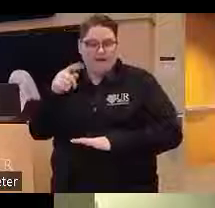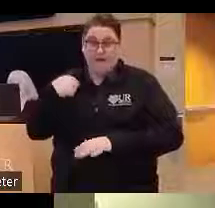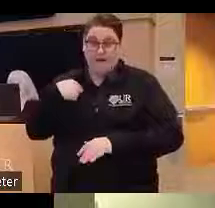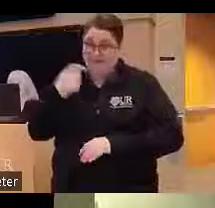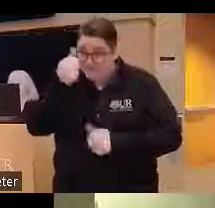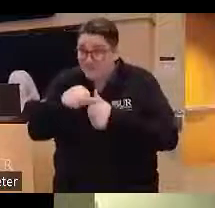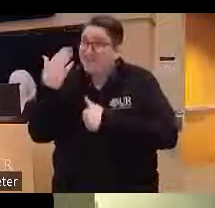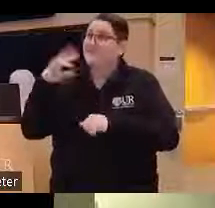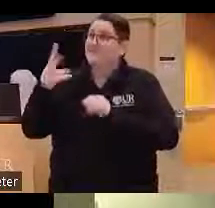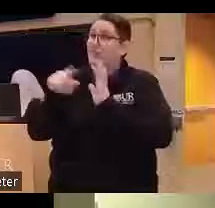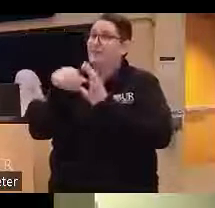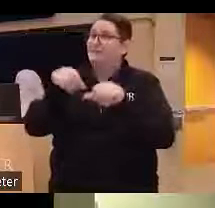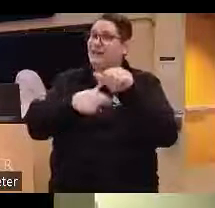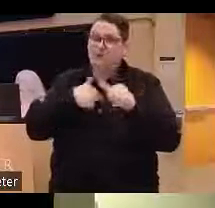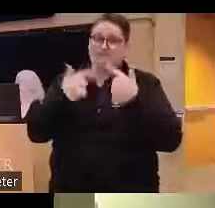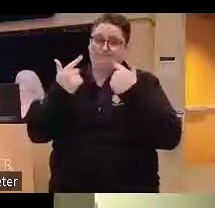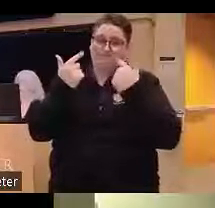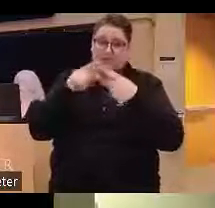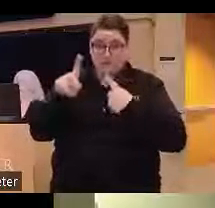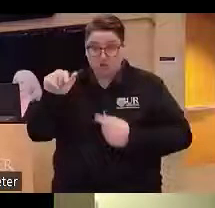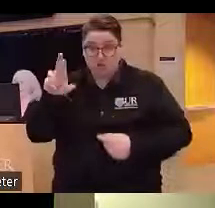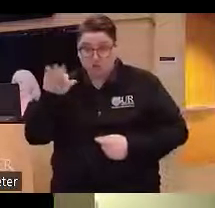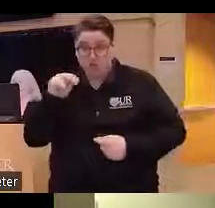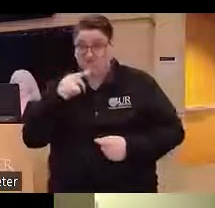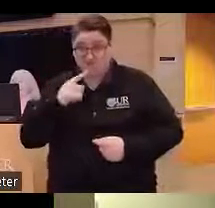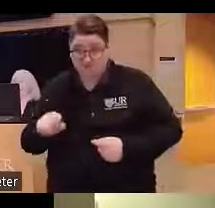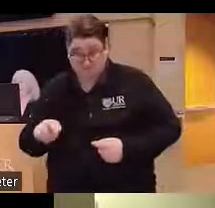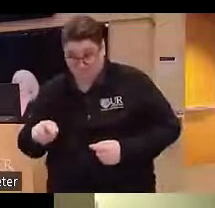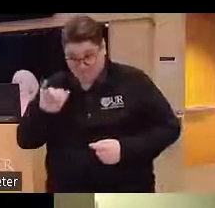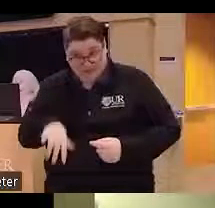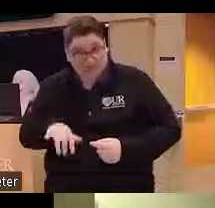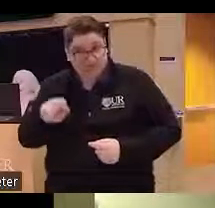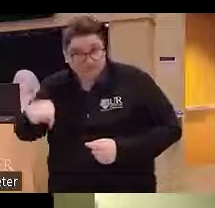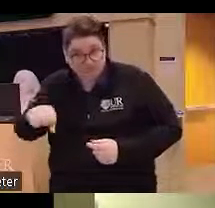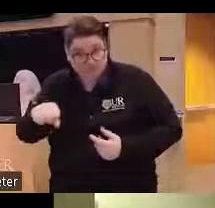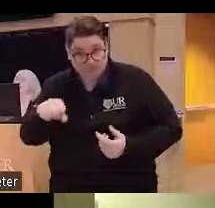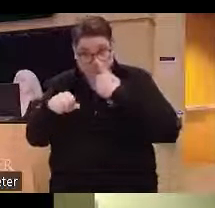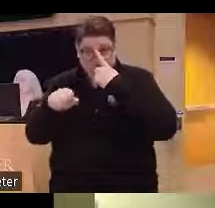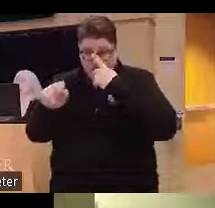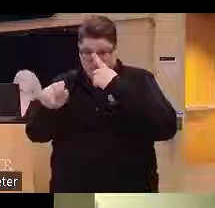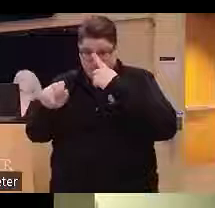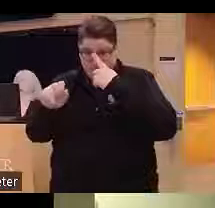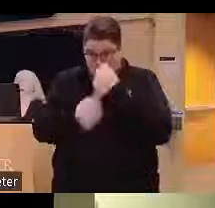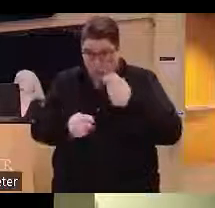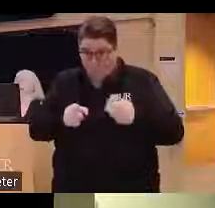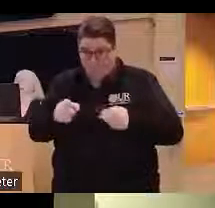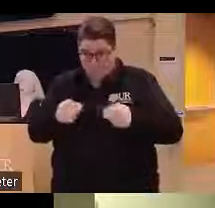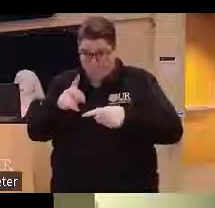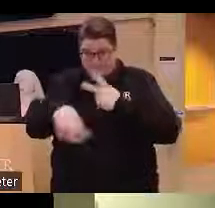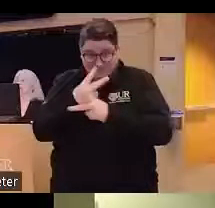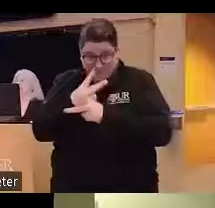science but Darwin didn't laugh about it Darwin fully expected that both forms of adaptation to